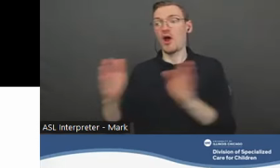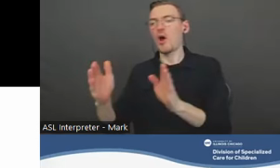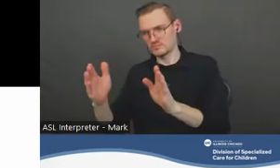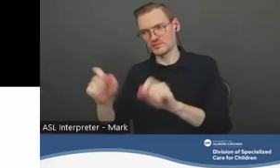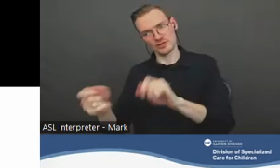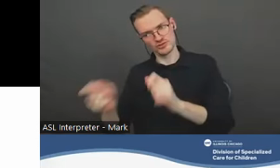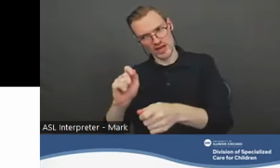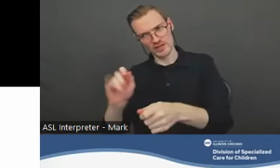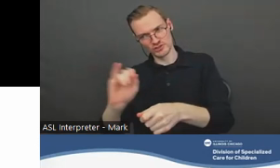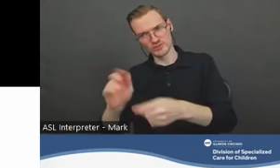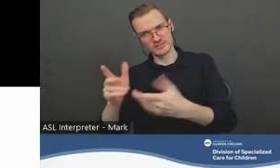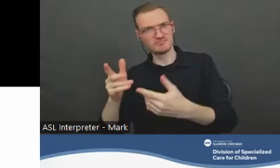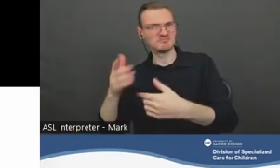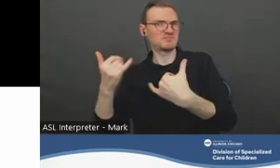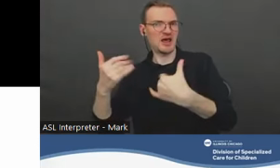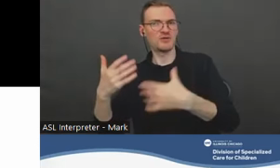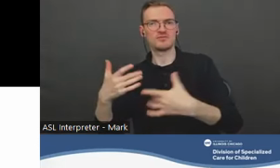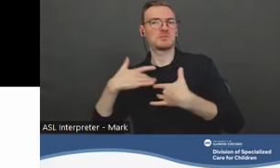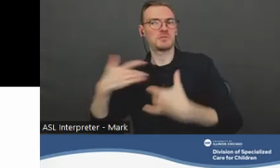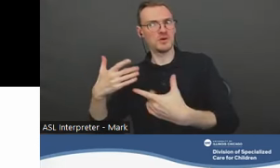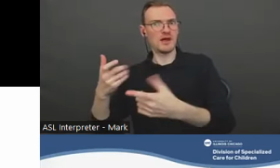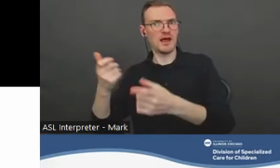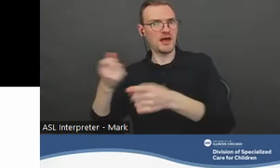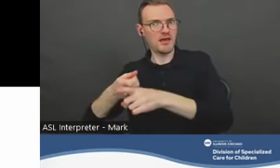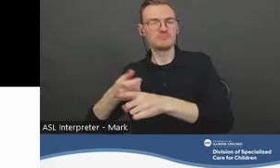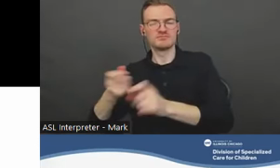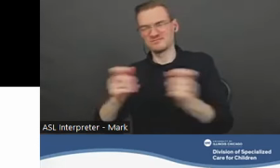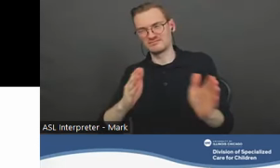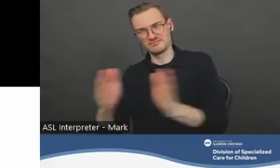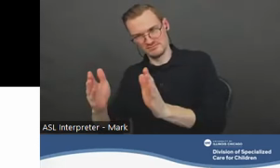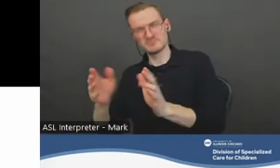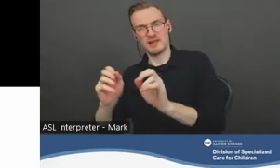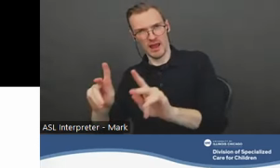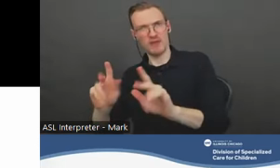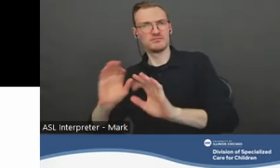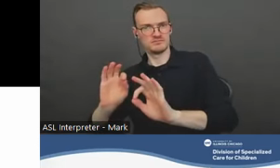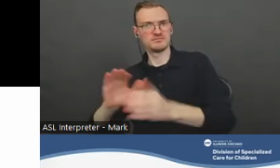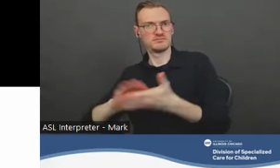um those those time periods are or what is eligible for special enrollment periods